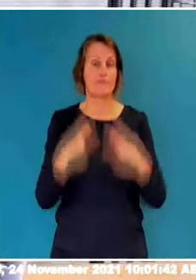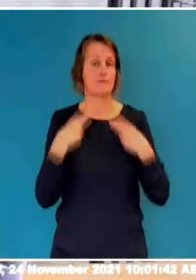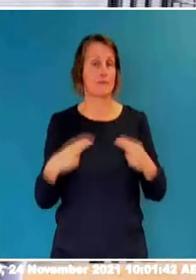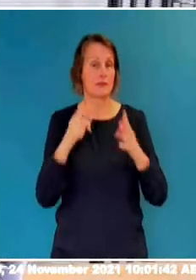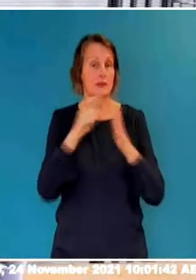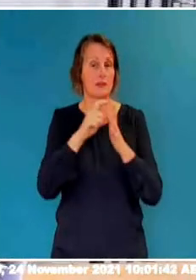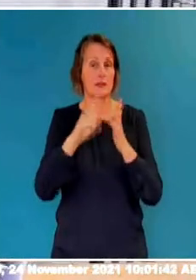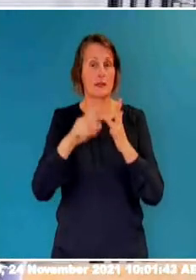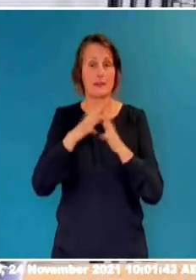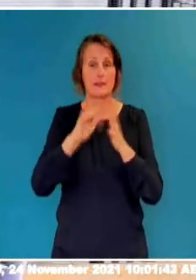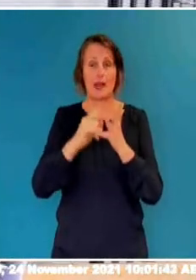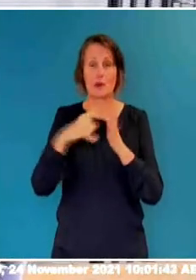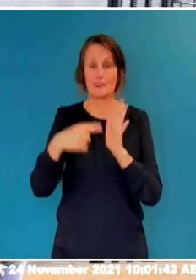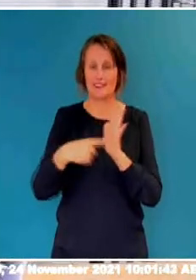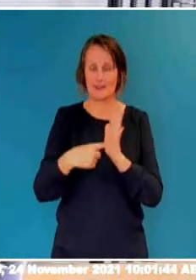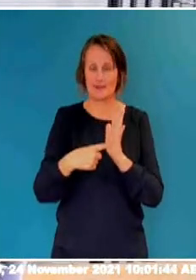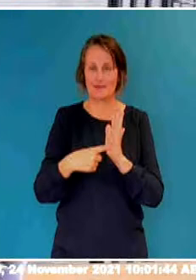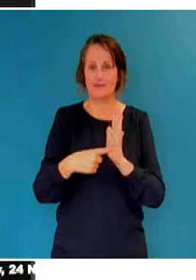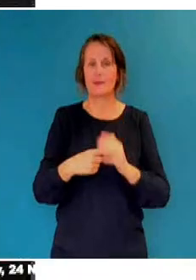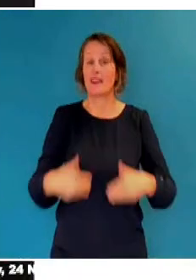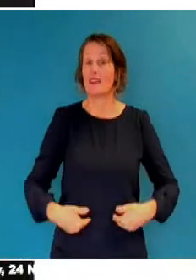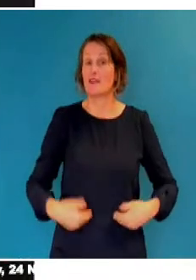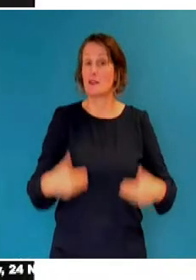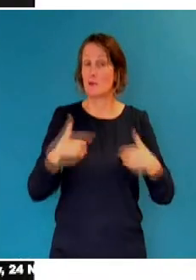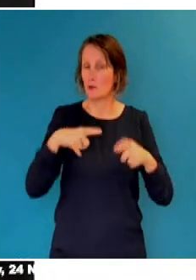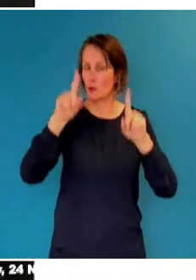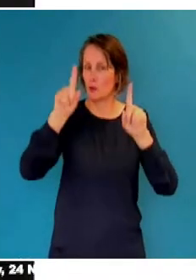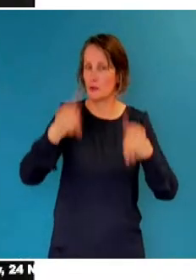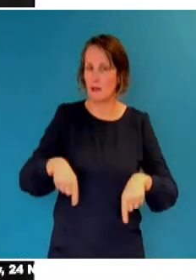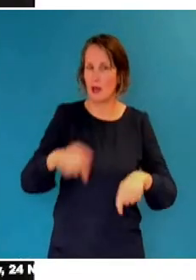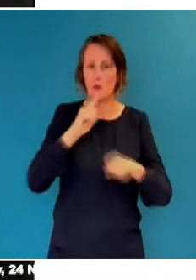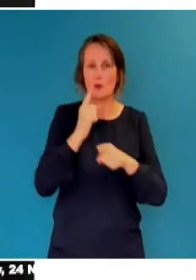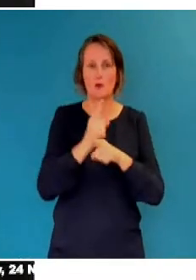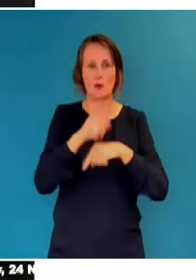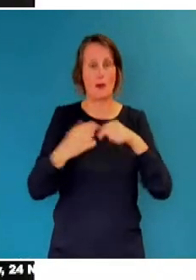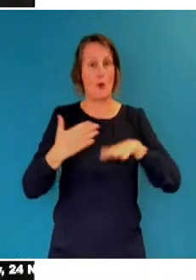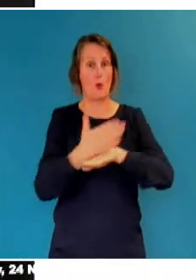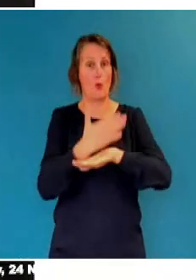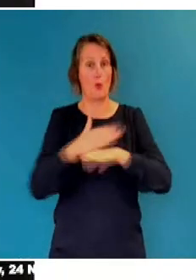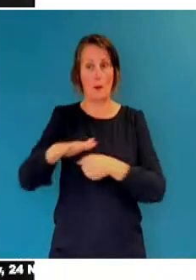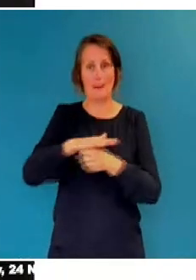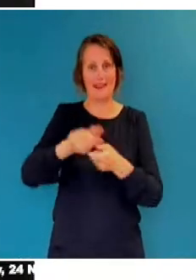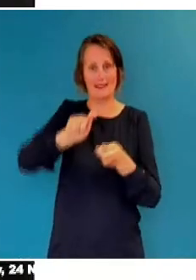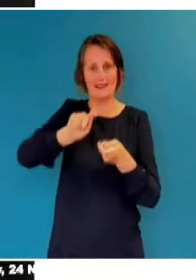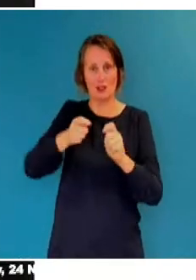This morning we begin with a panel on workplace adjustments and you will hear